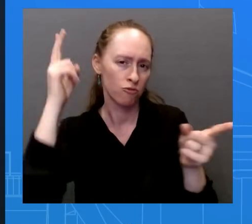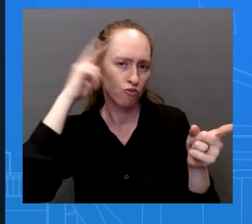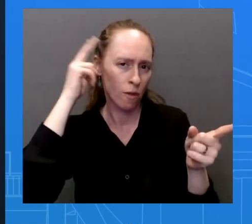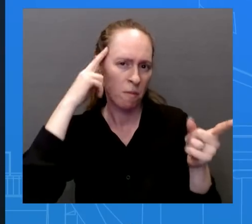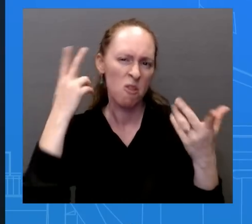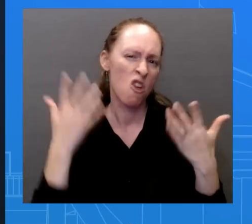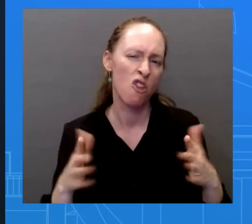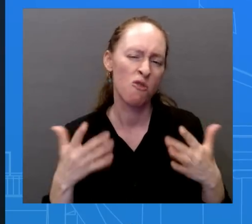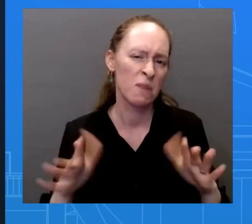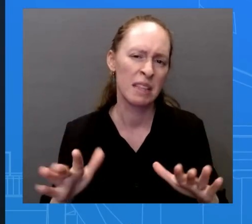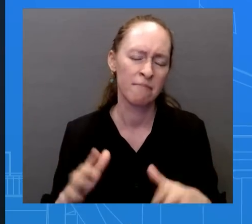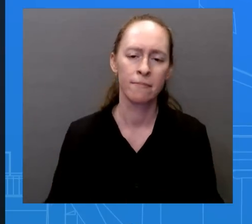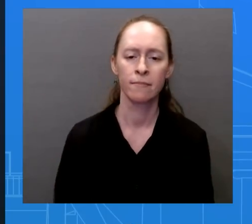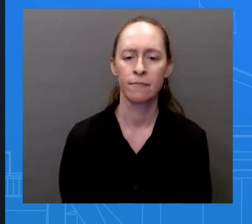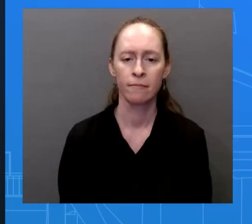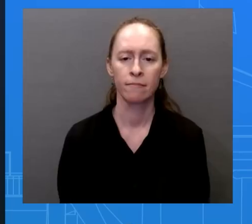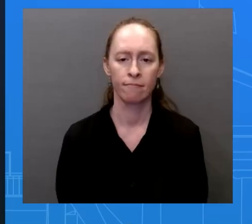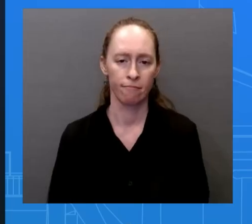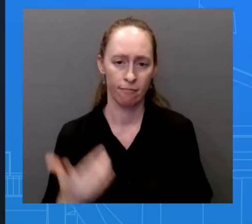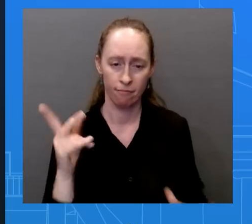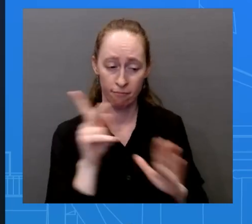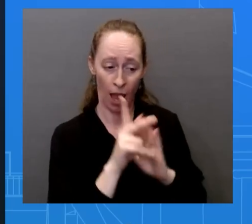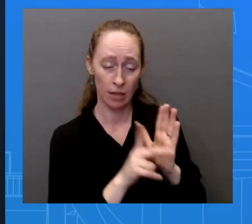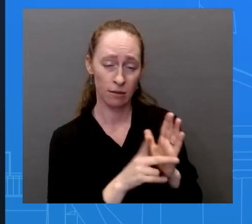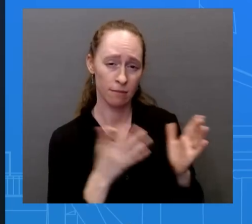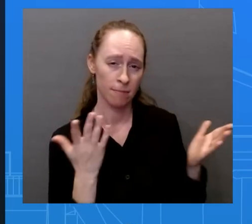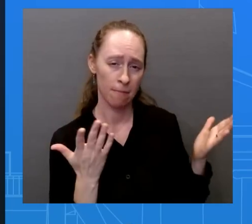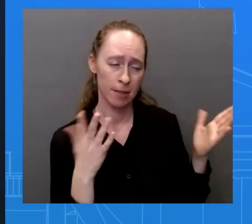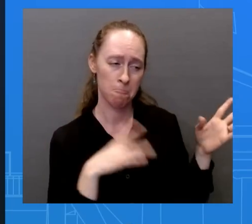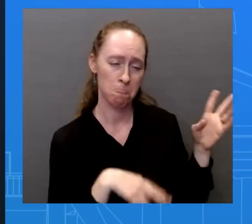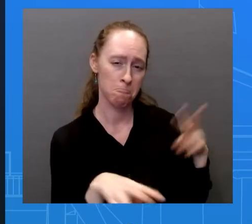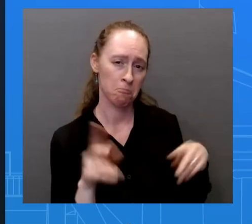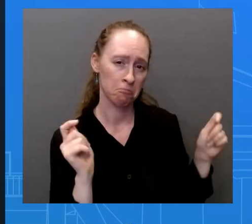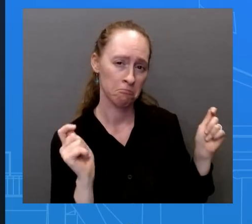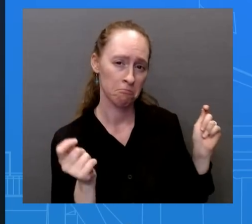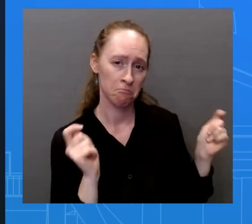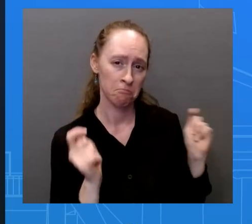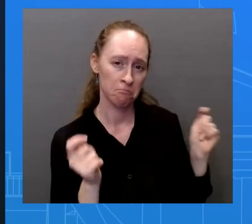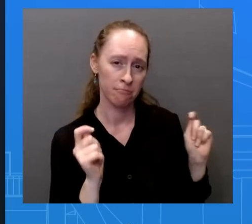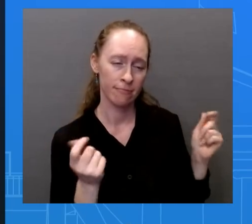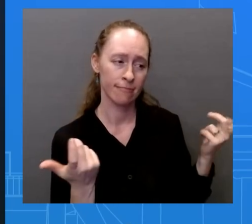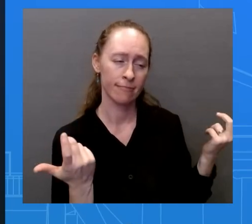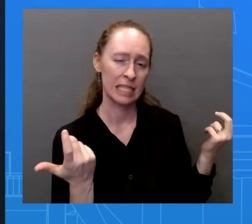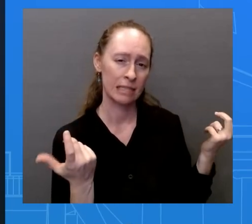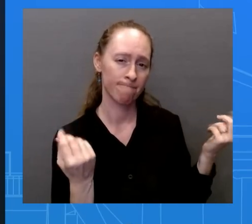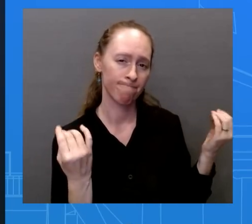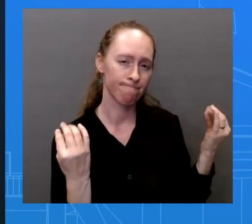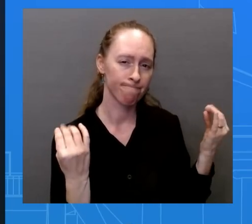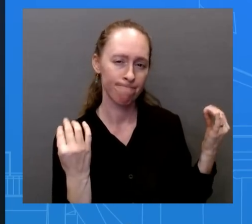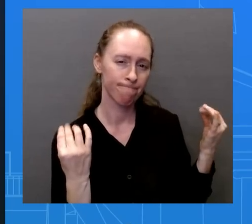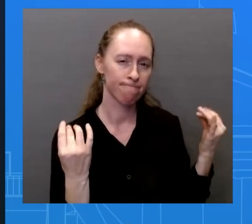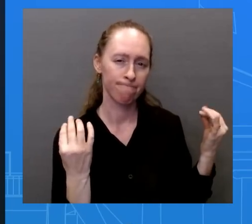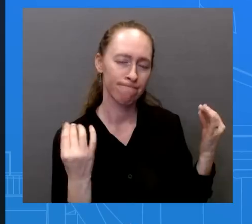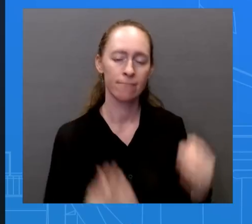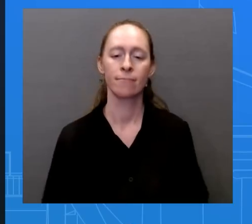how we're going to -- the actions that we're going to take. And so we're reviewing this. I don't want to get ahead of the President's decision.